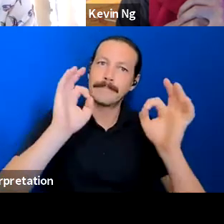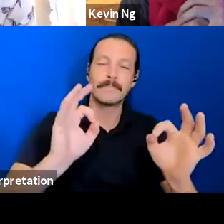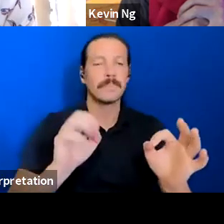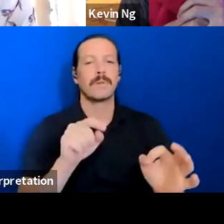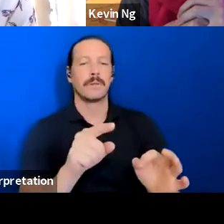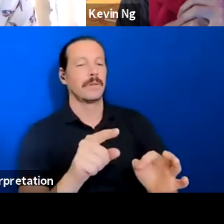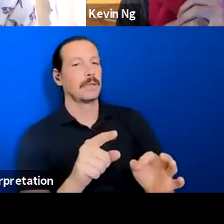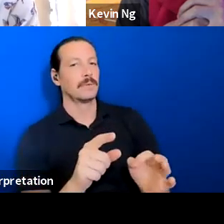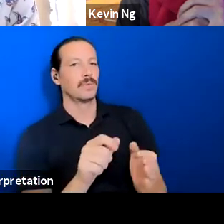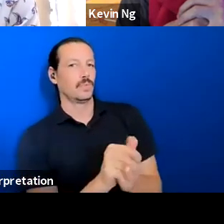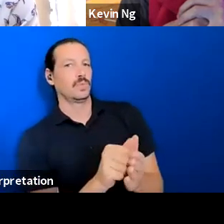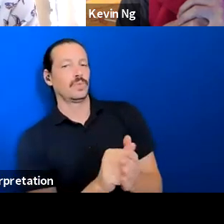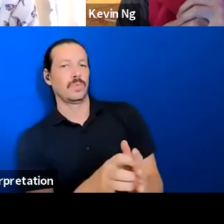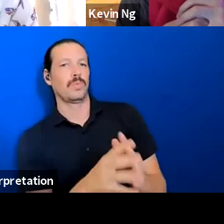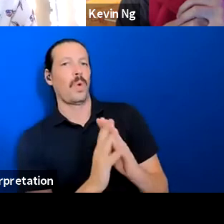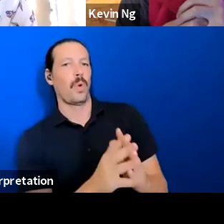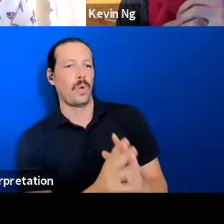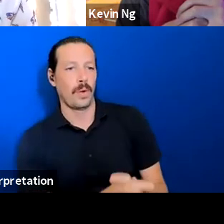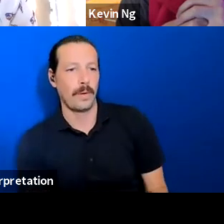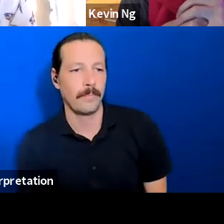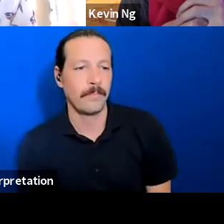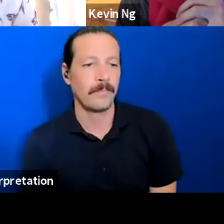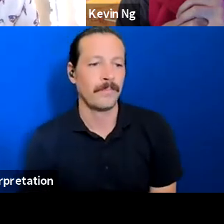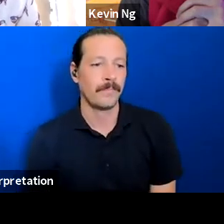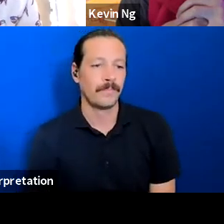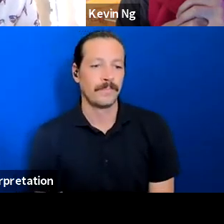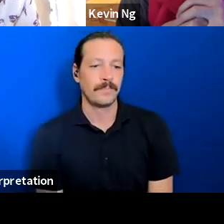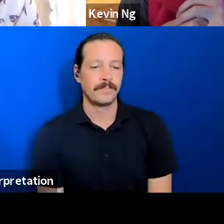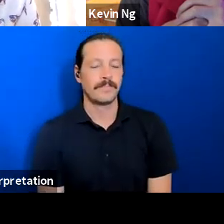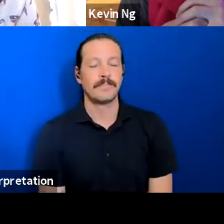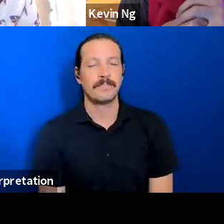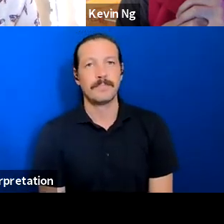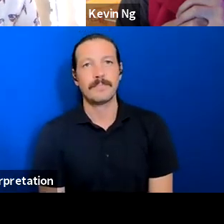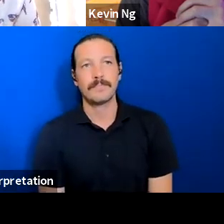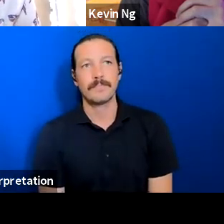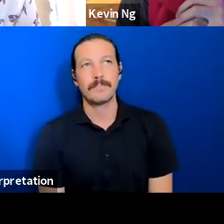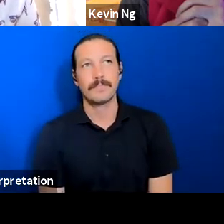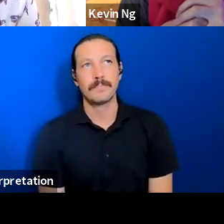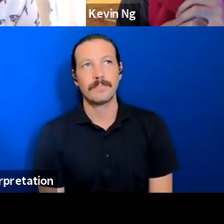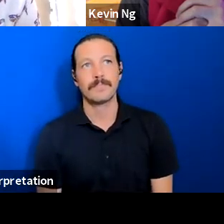I think if you're considering it, you know, do apply.